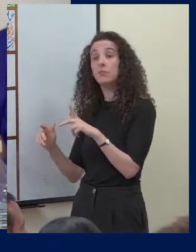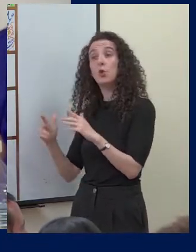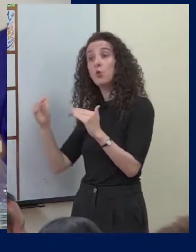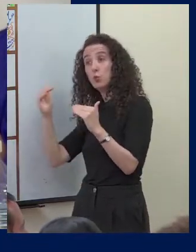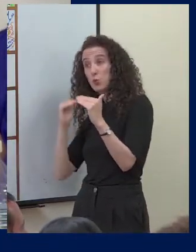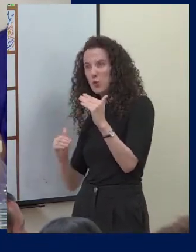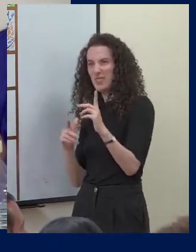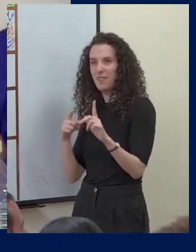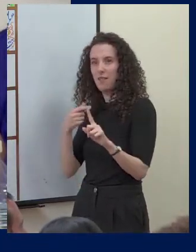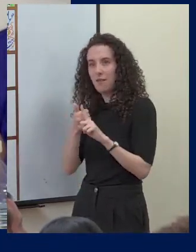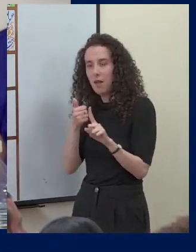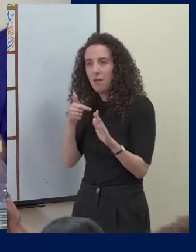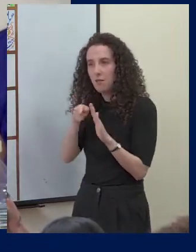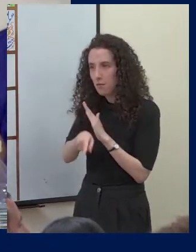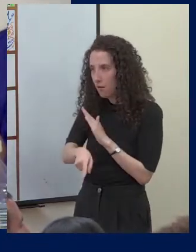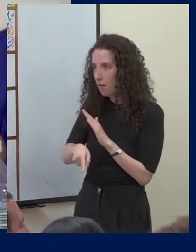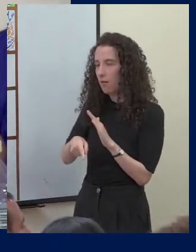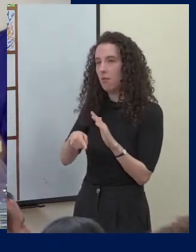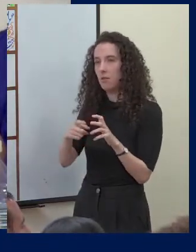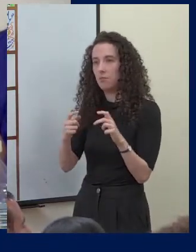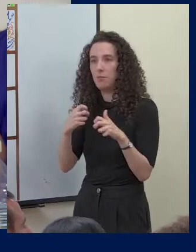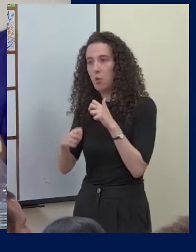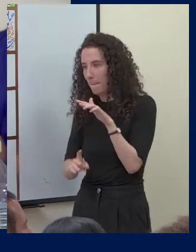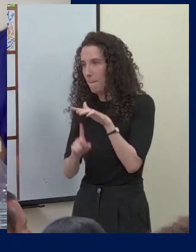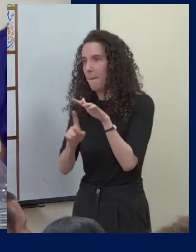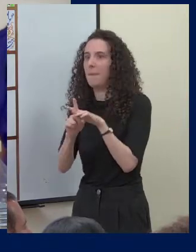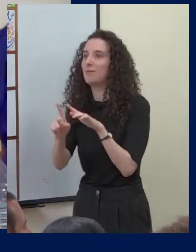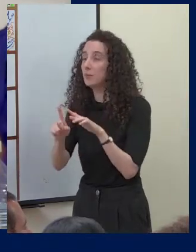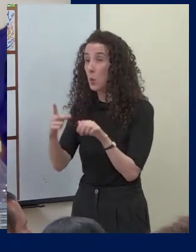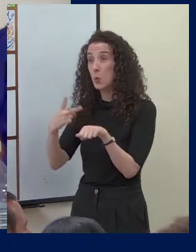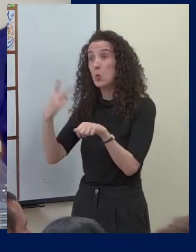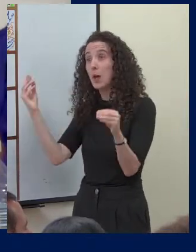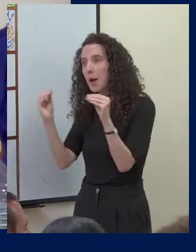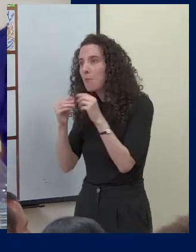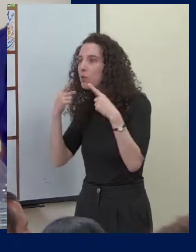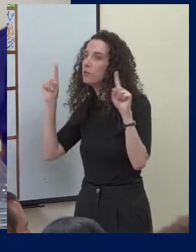There is a lot of evidence in favor of life is precious.